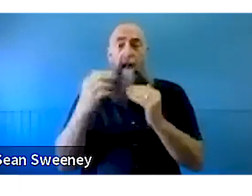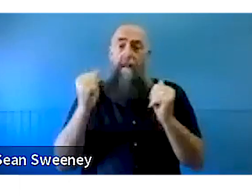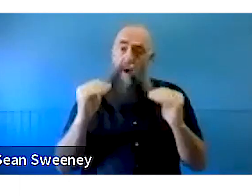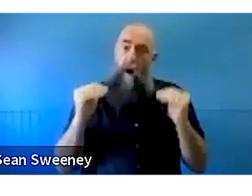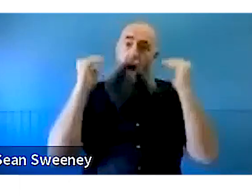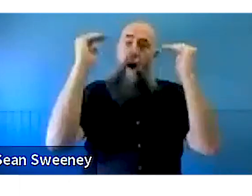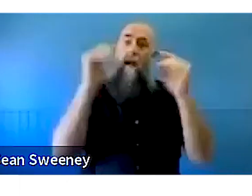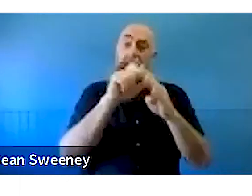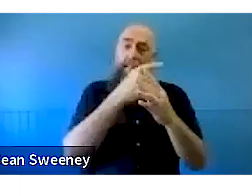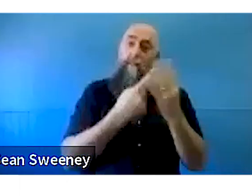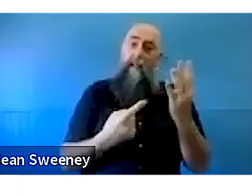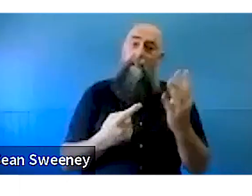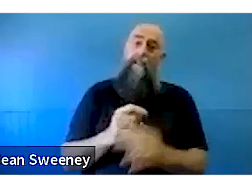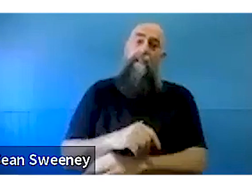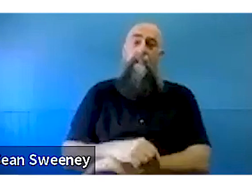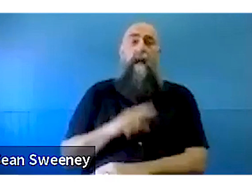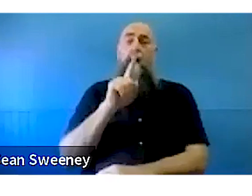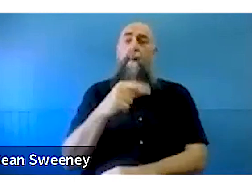in the way of us being included.